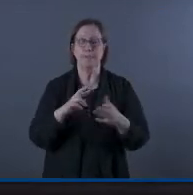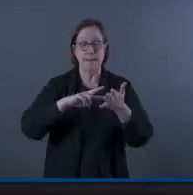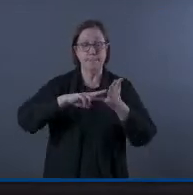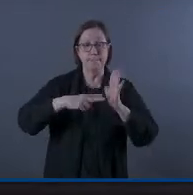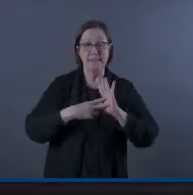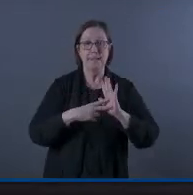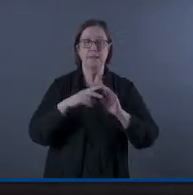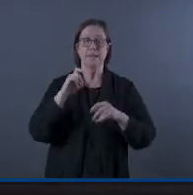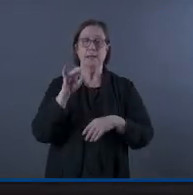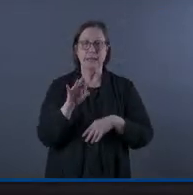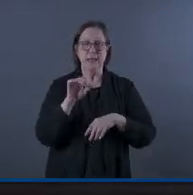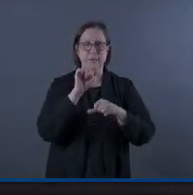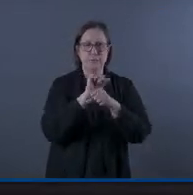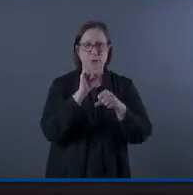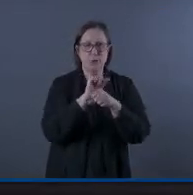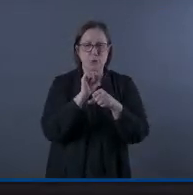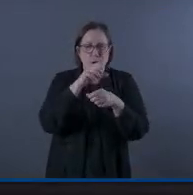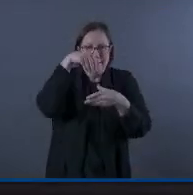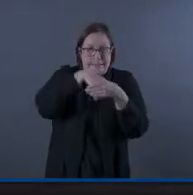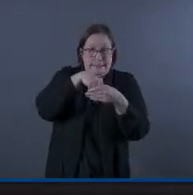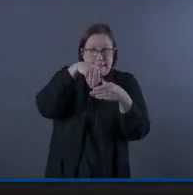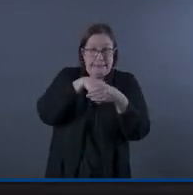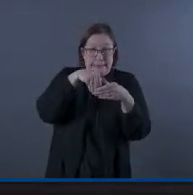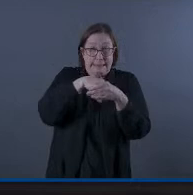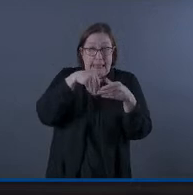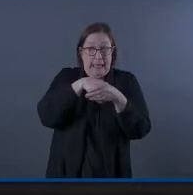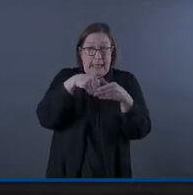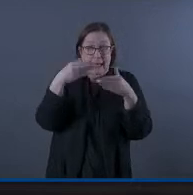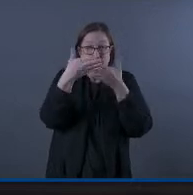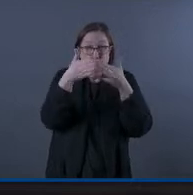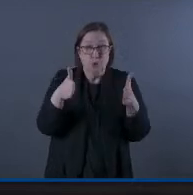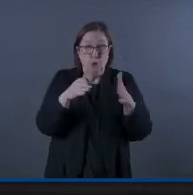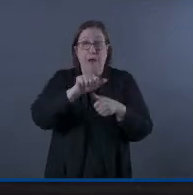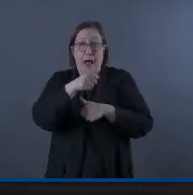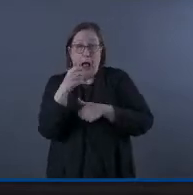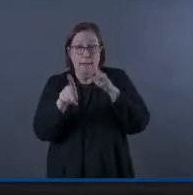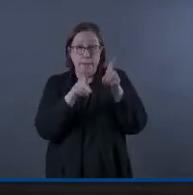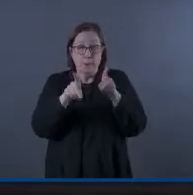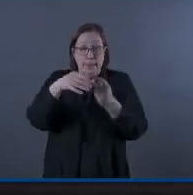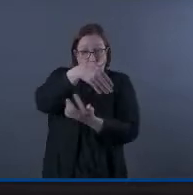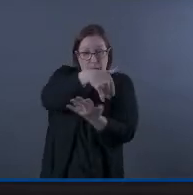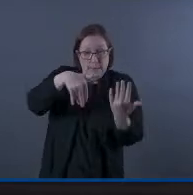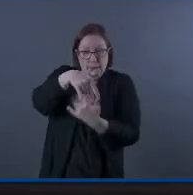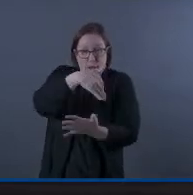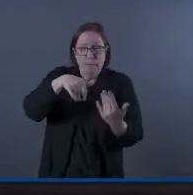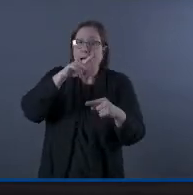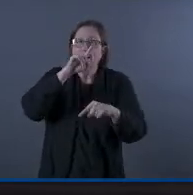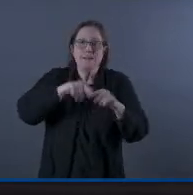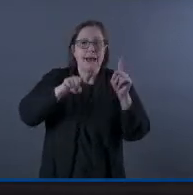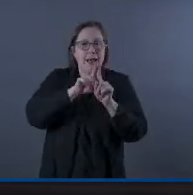around other people and cannot maintain physical distance. They're at high risk of getting or passing on COVID-19